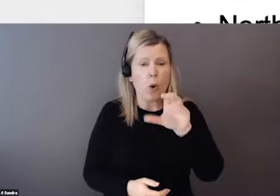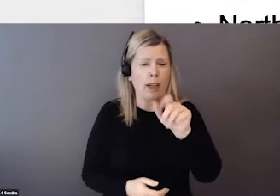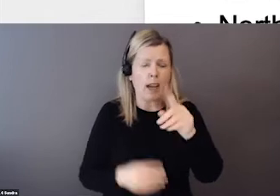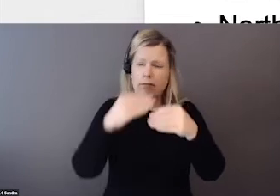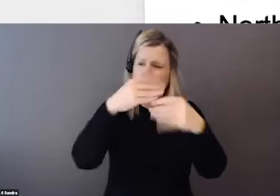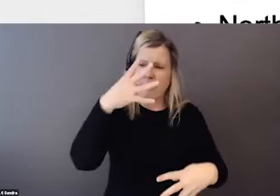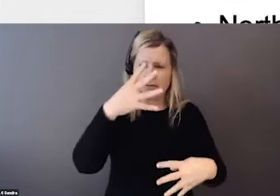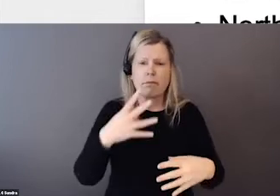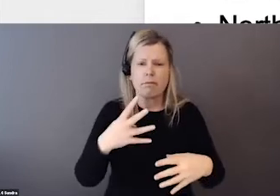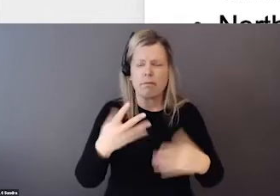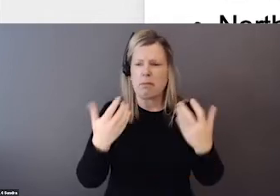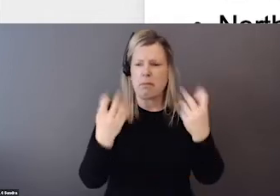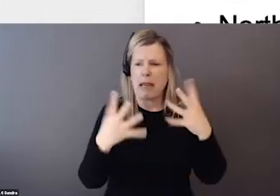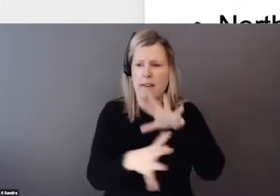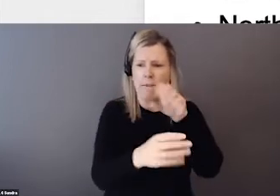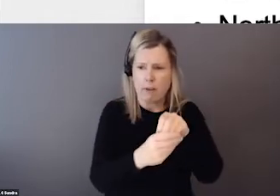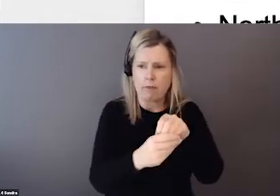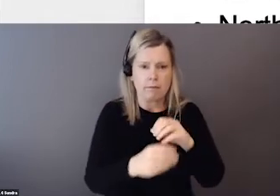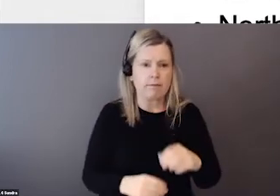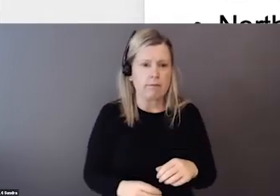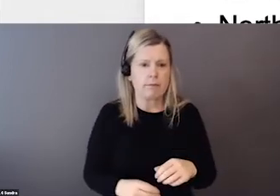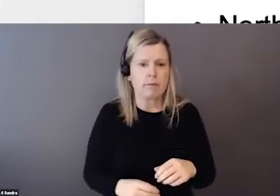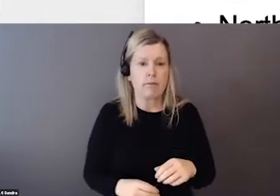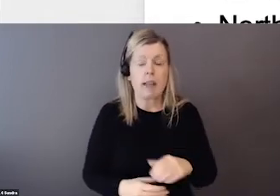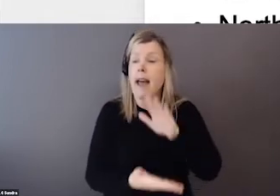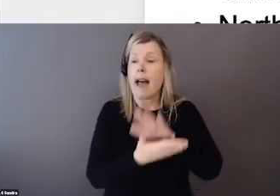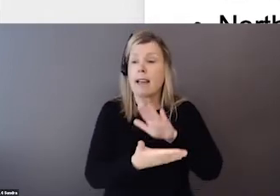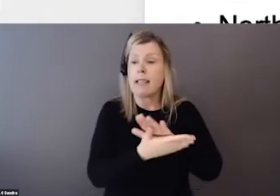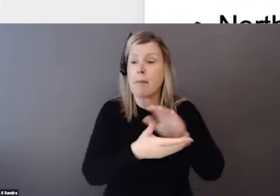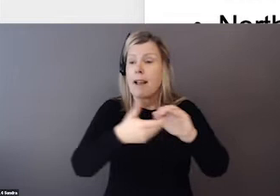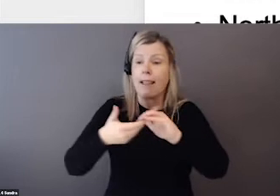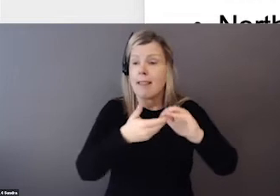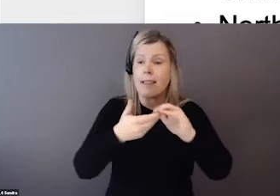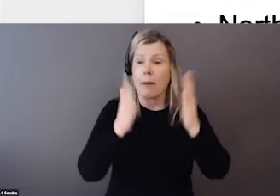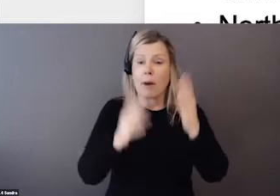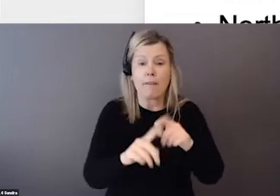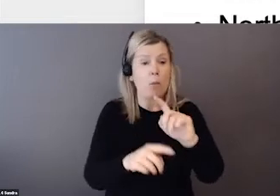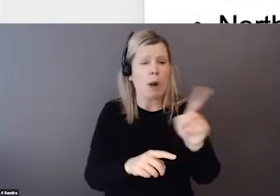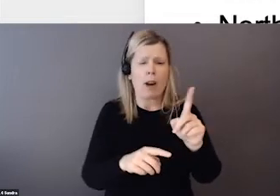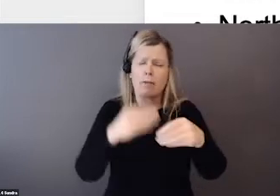Our academic collaborators come from all over. We've got partnerships with folks at NATE,